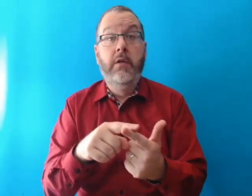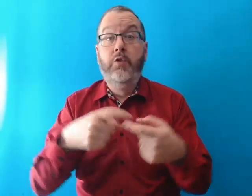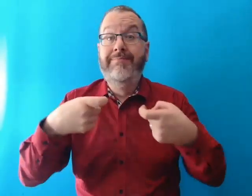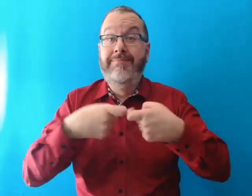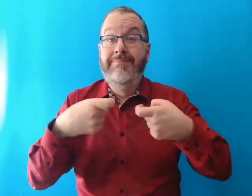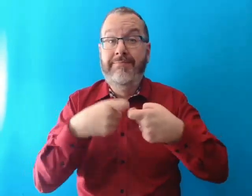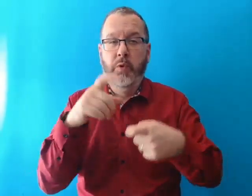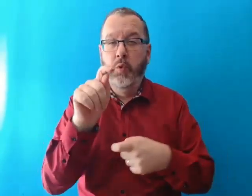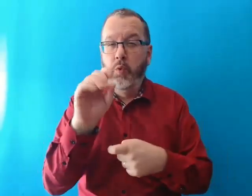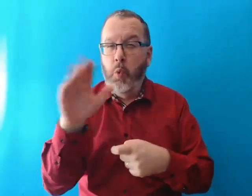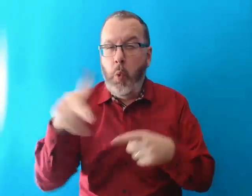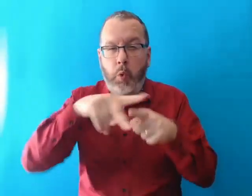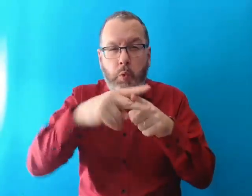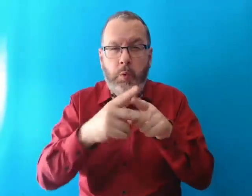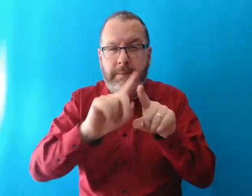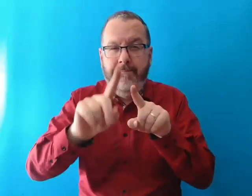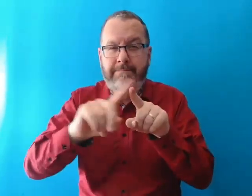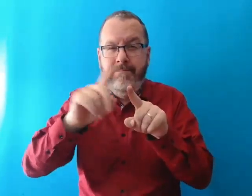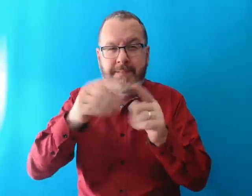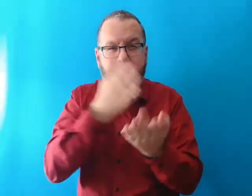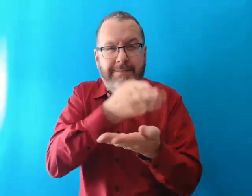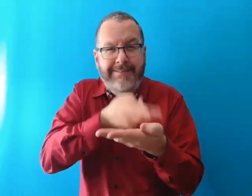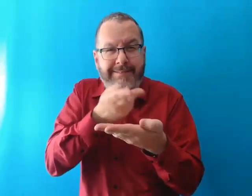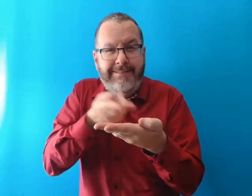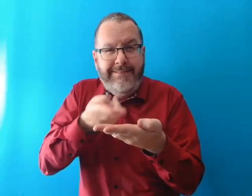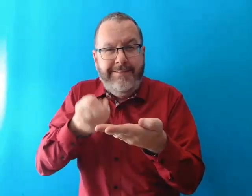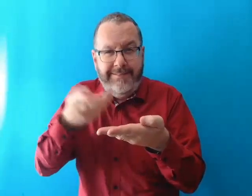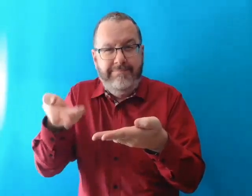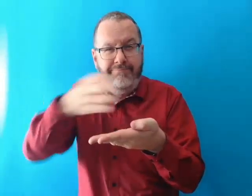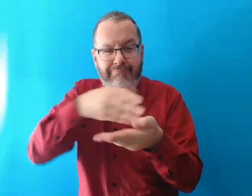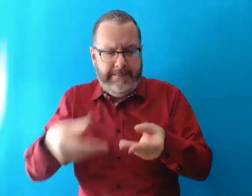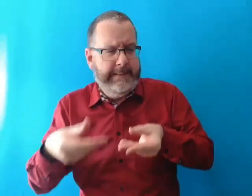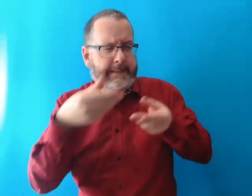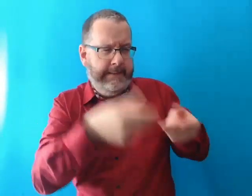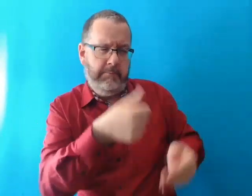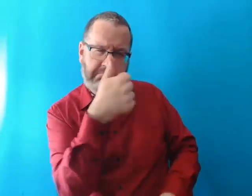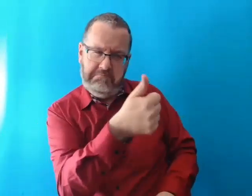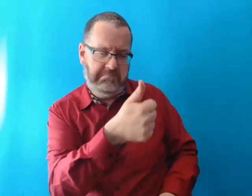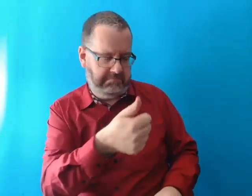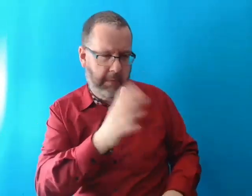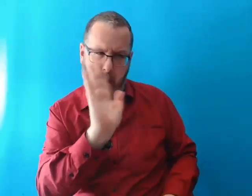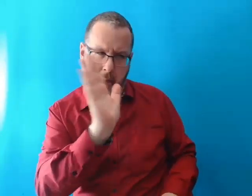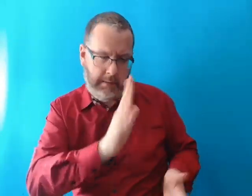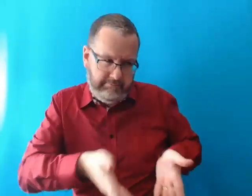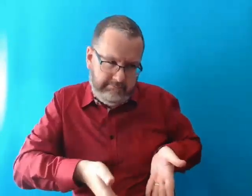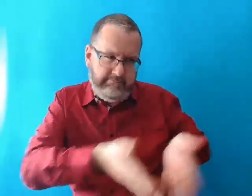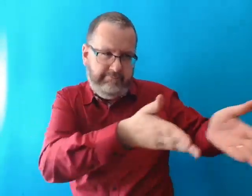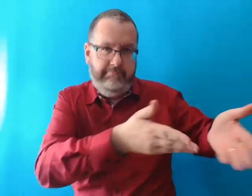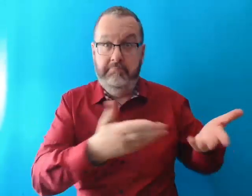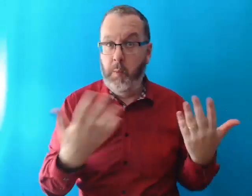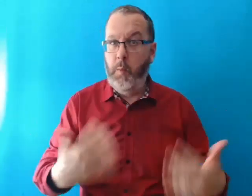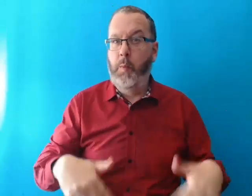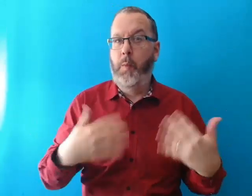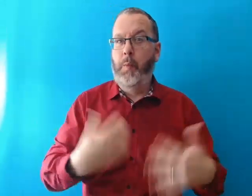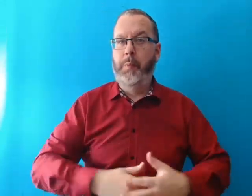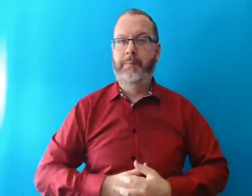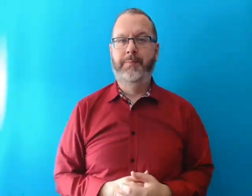in fact they had given him a set of shoemaker’s tools when he left.